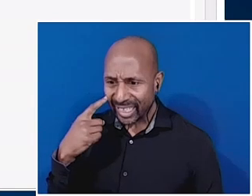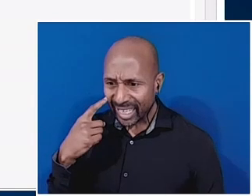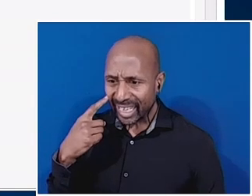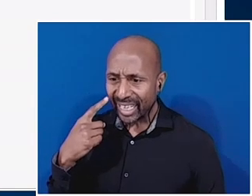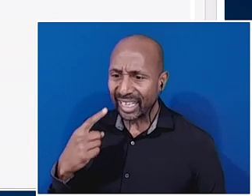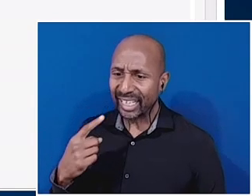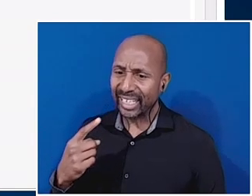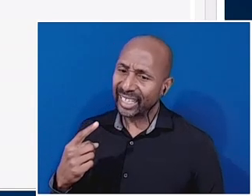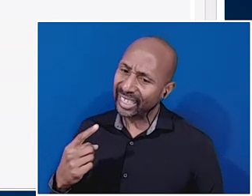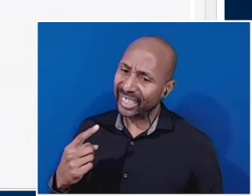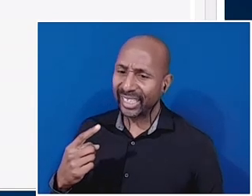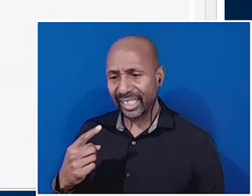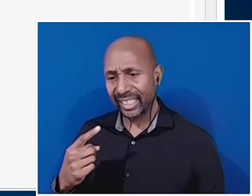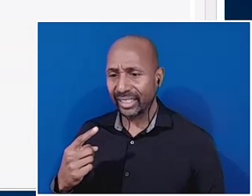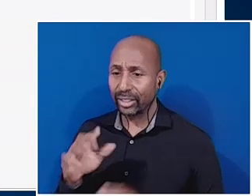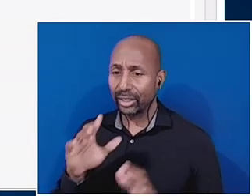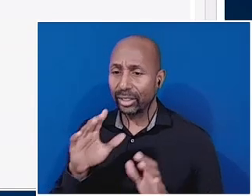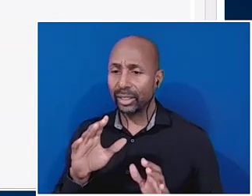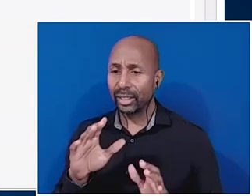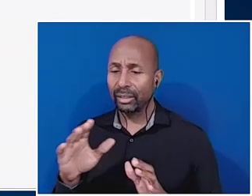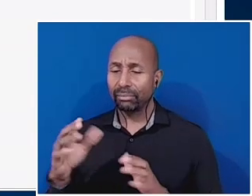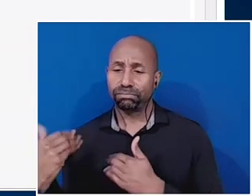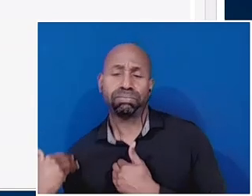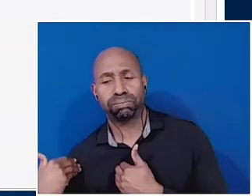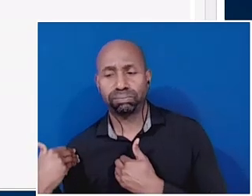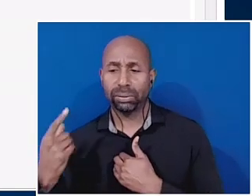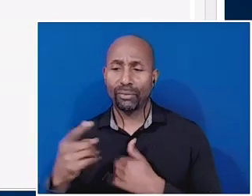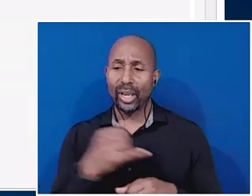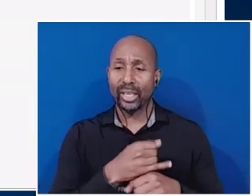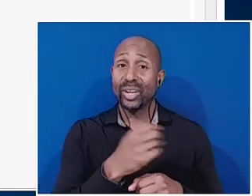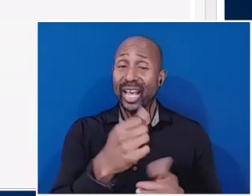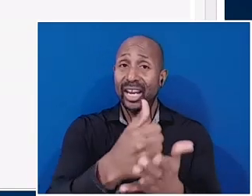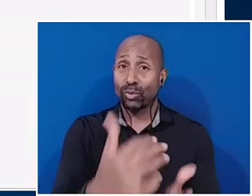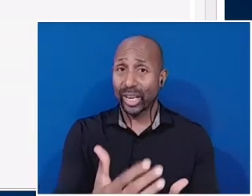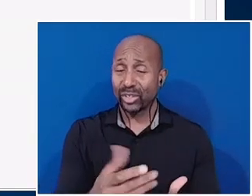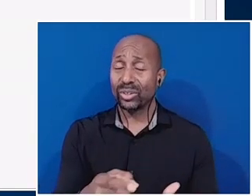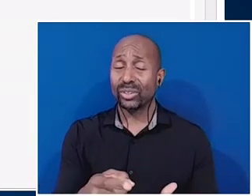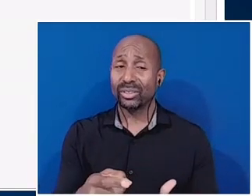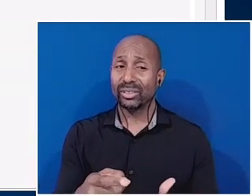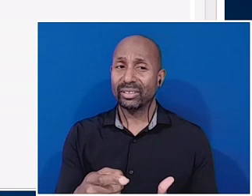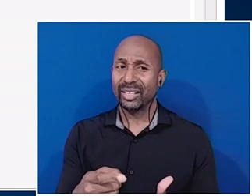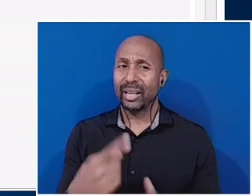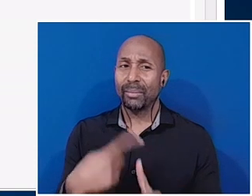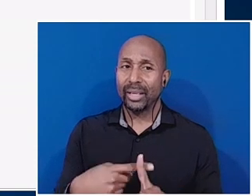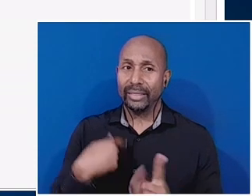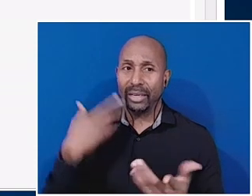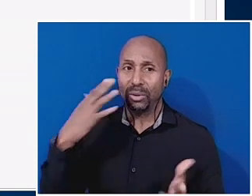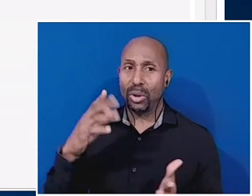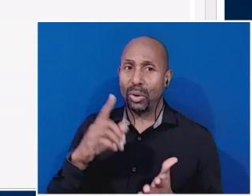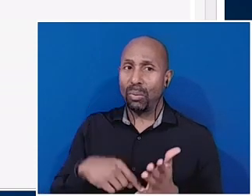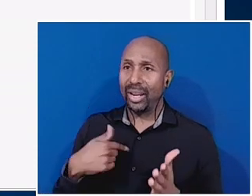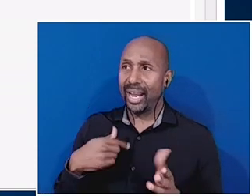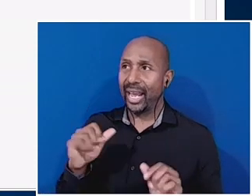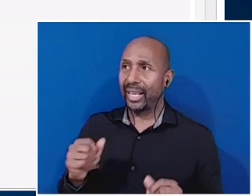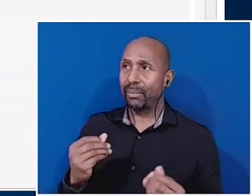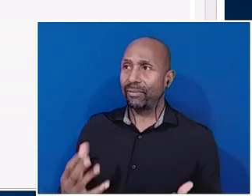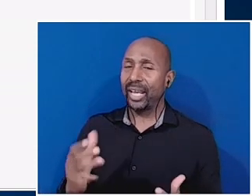And I am also confused about exactly what I would provide that would be useful in this area. And I would say, and Barmak knows I'm going to say this like I'm